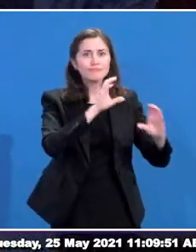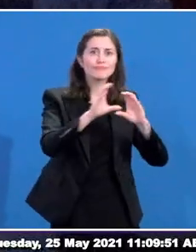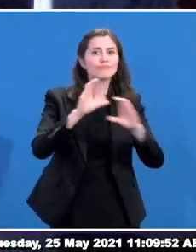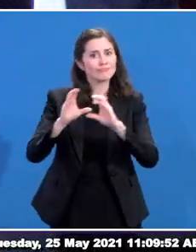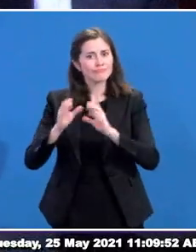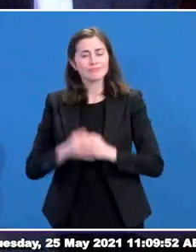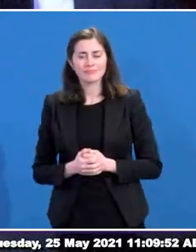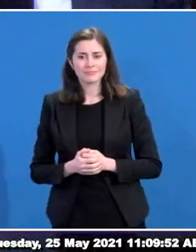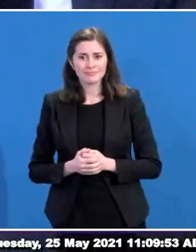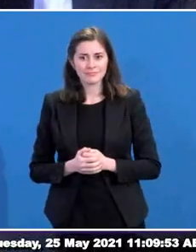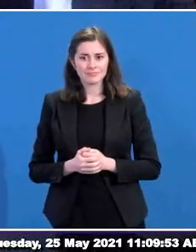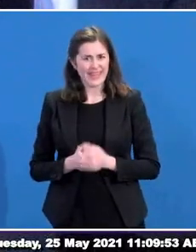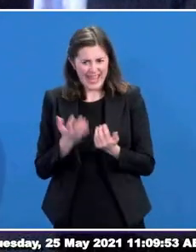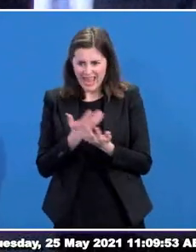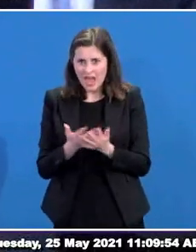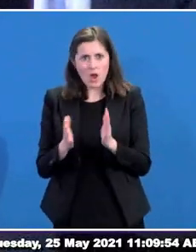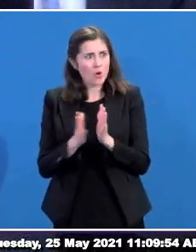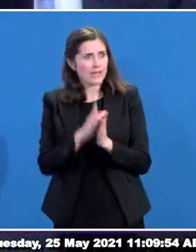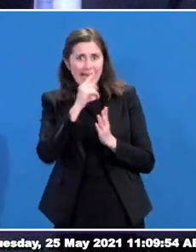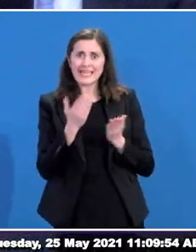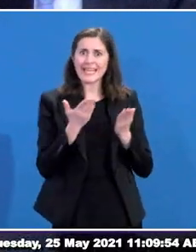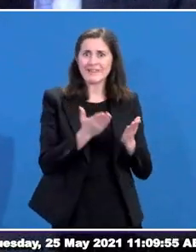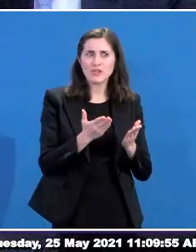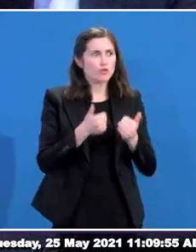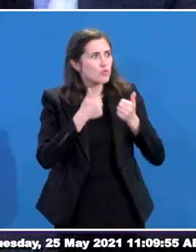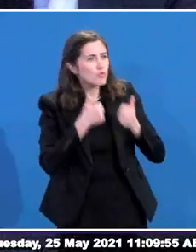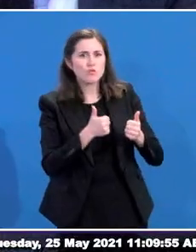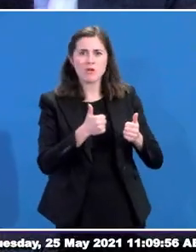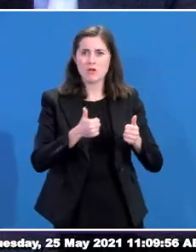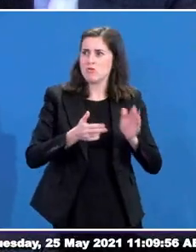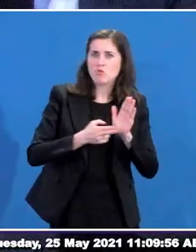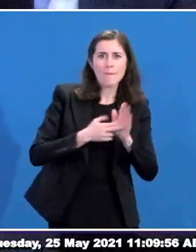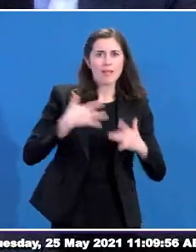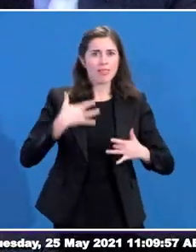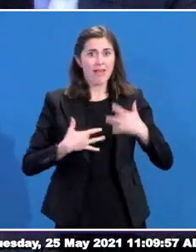The model that would facilitate this wonderful ordinary life would involve a small group of highly trained